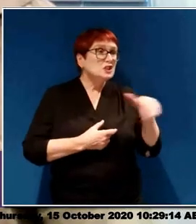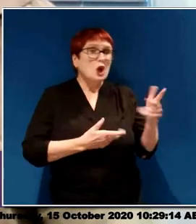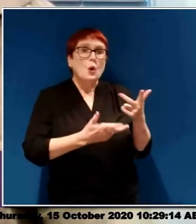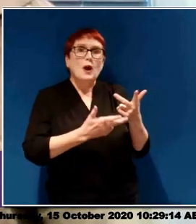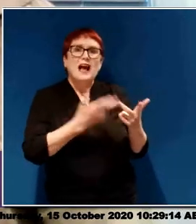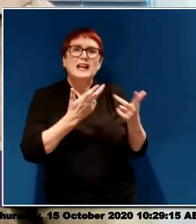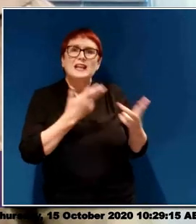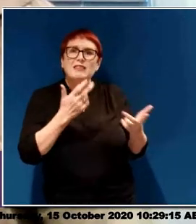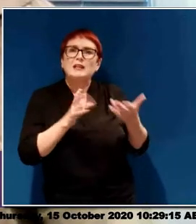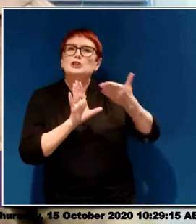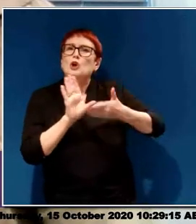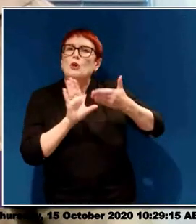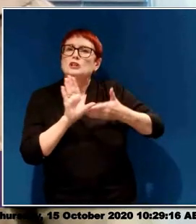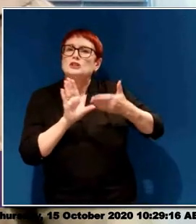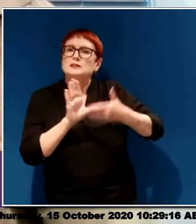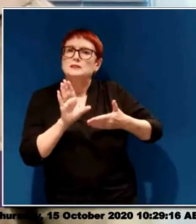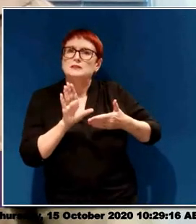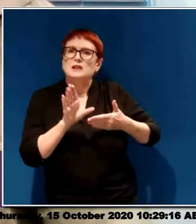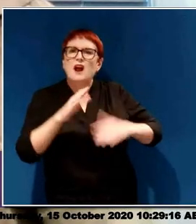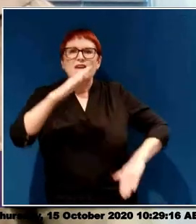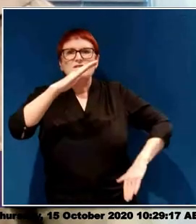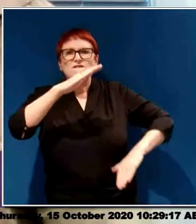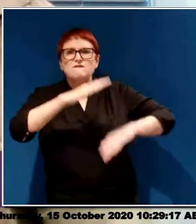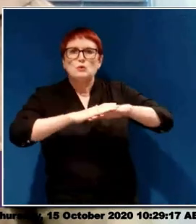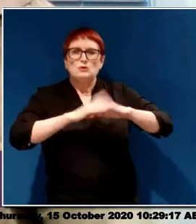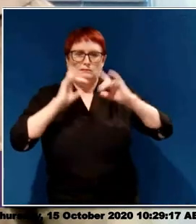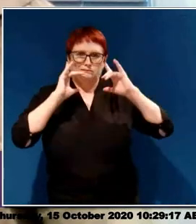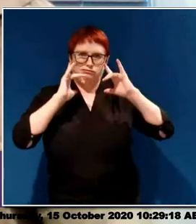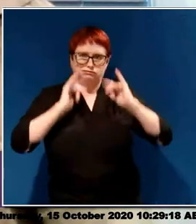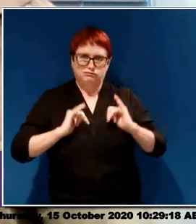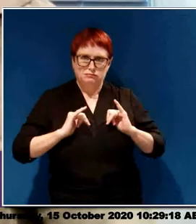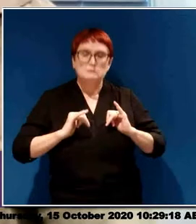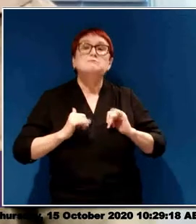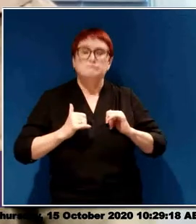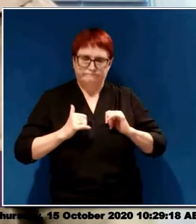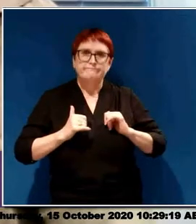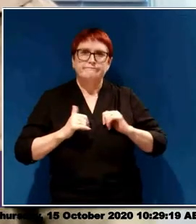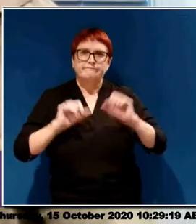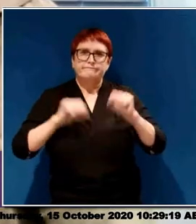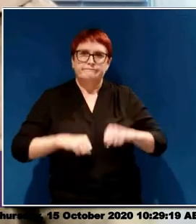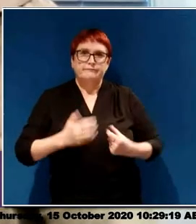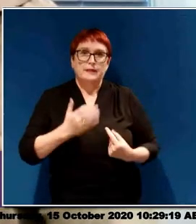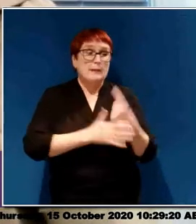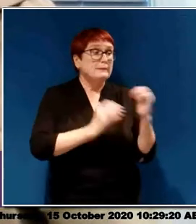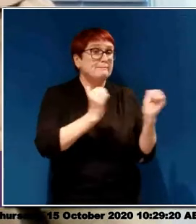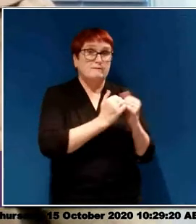clinical assessment, which we did, and at the end of that, she did diagnose